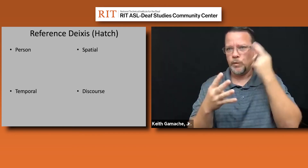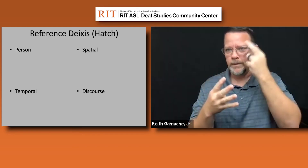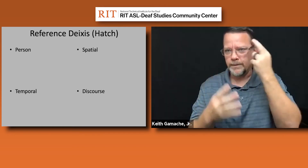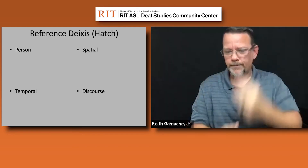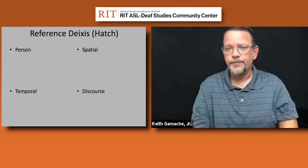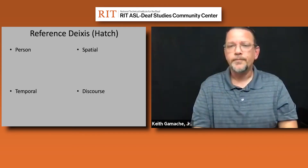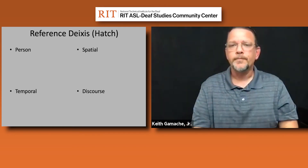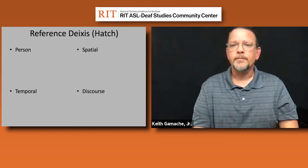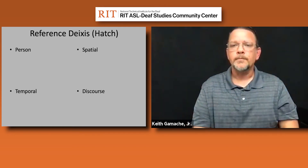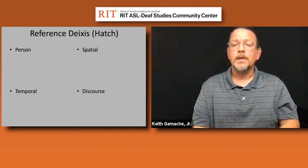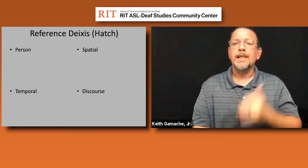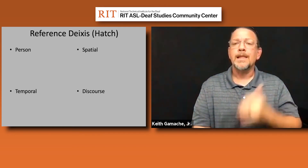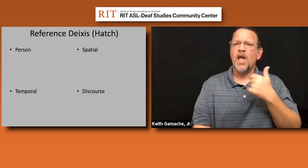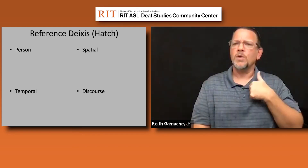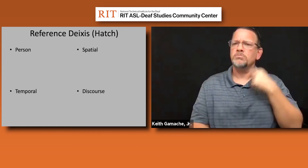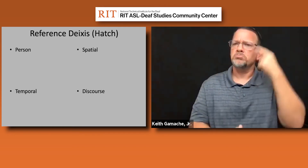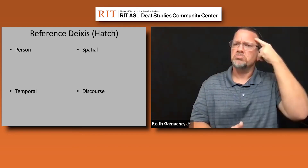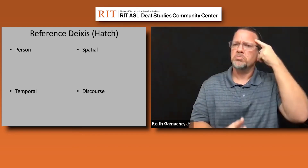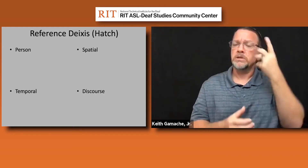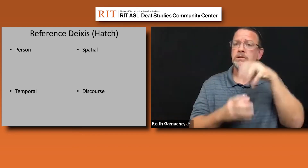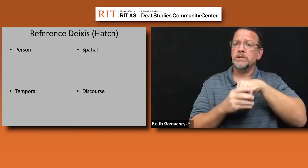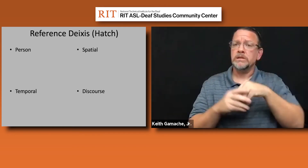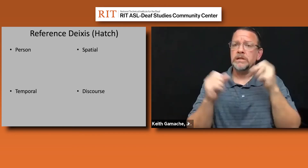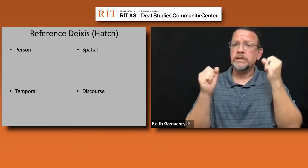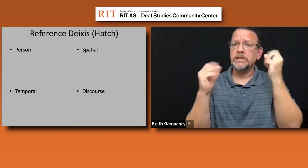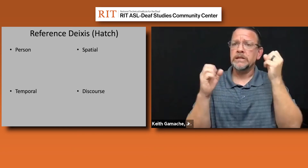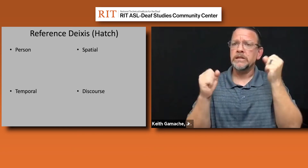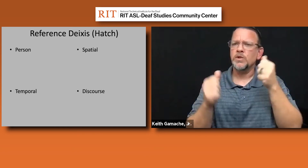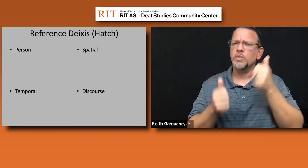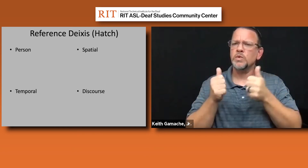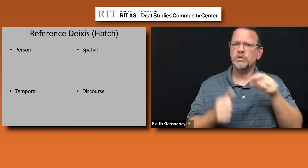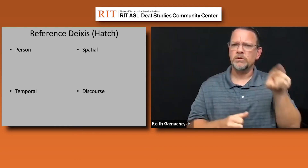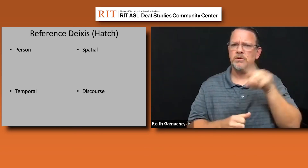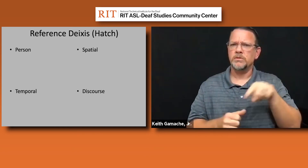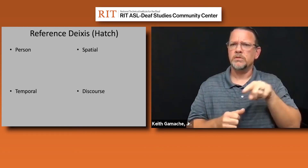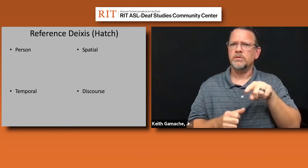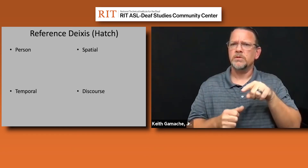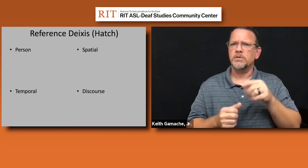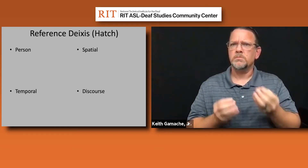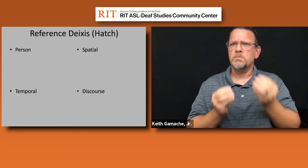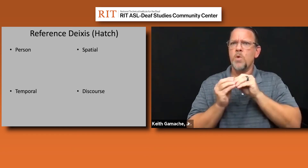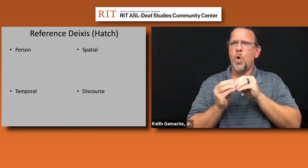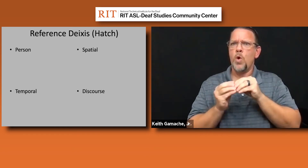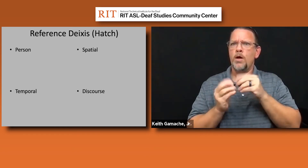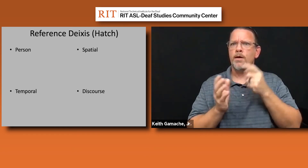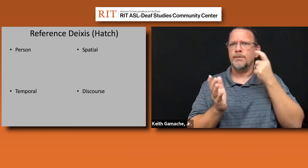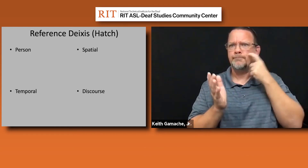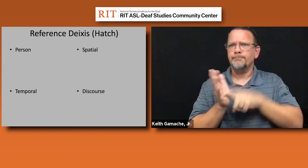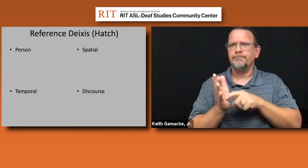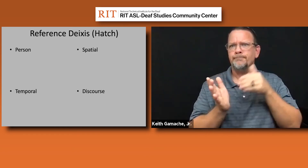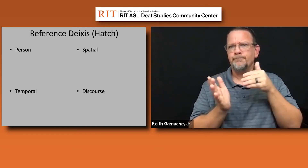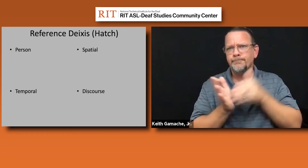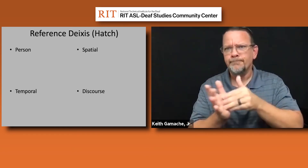to expert signers who incorporates these into their signing and who doesn't,